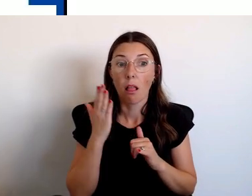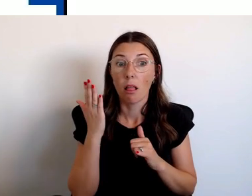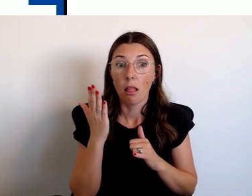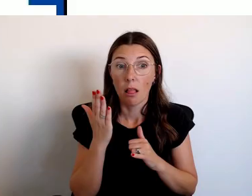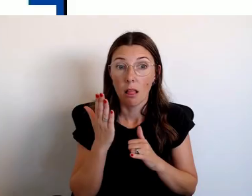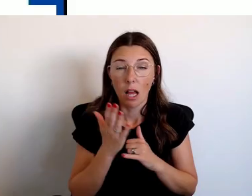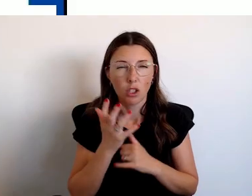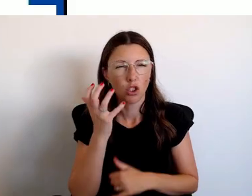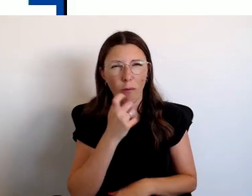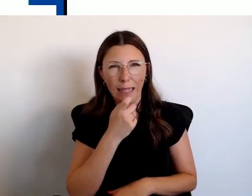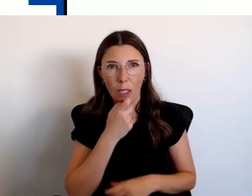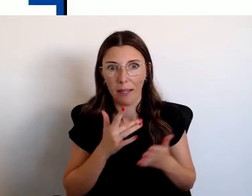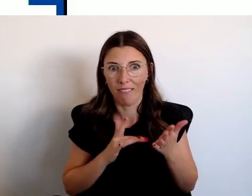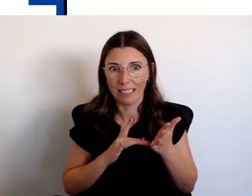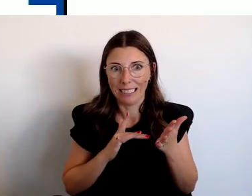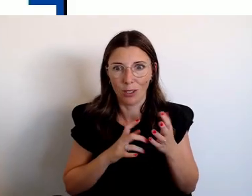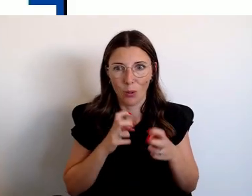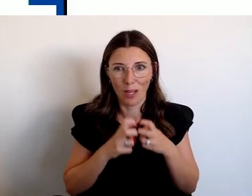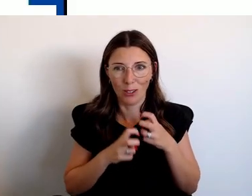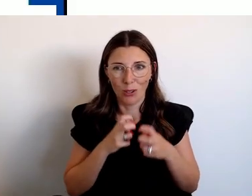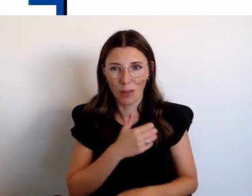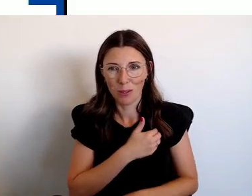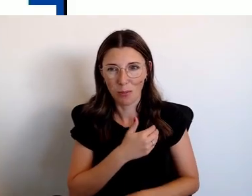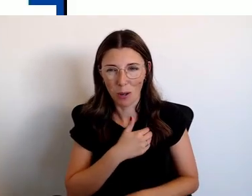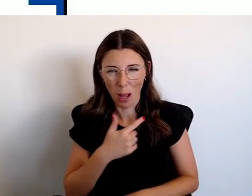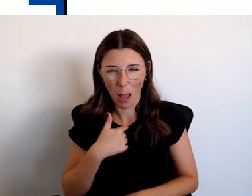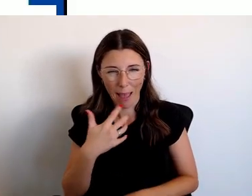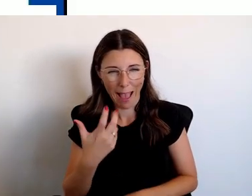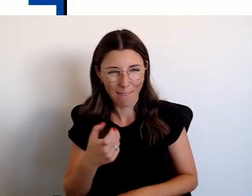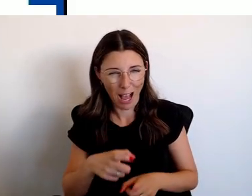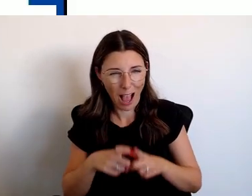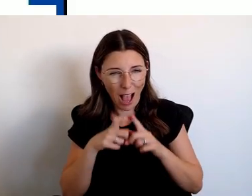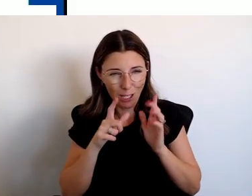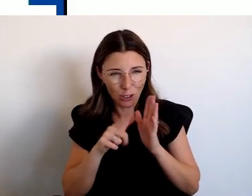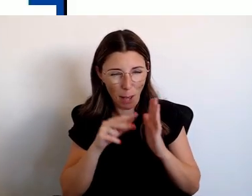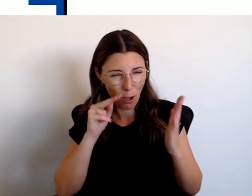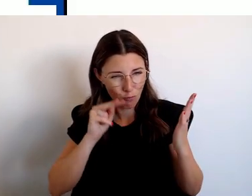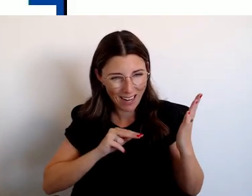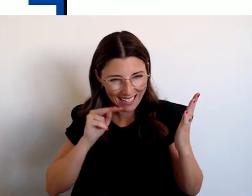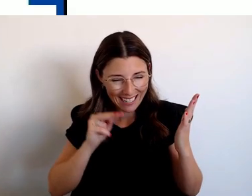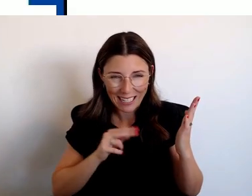me, we've had a little bit of a technical problem this morning, so I'm struggling to read the preso a little bit at times.